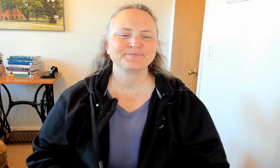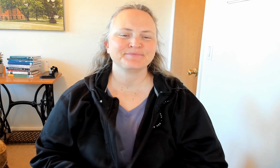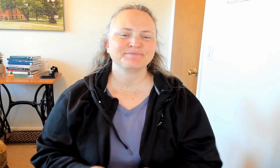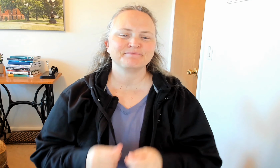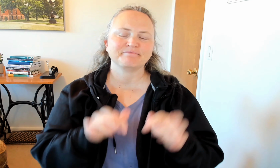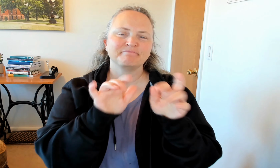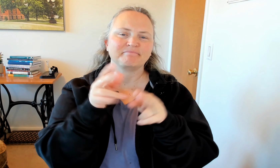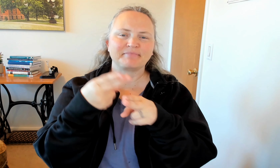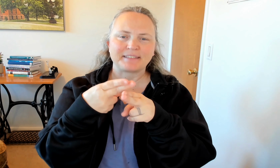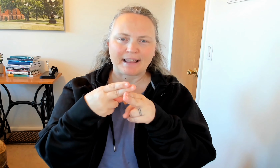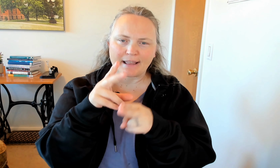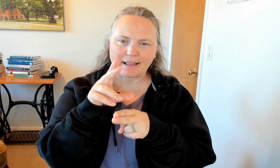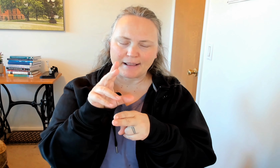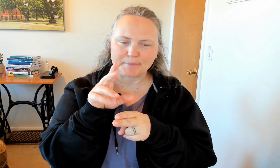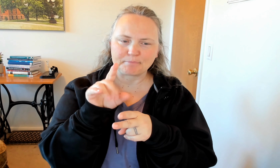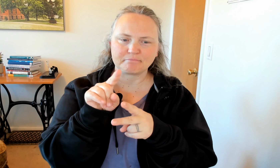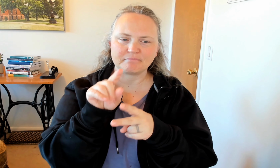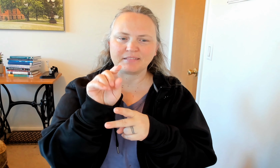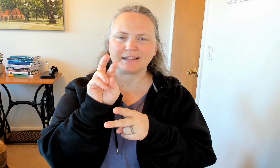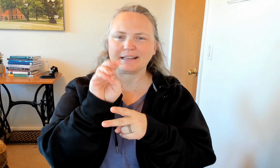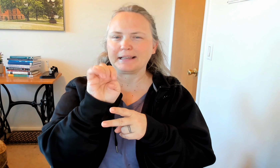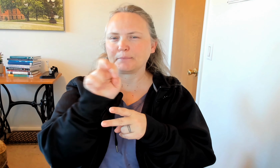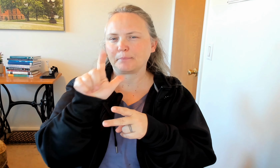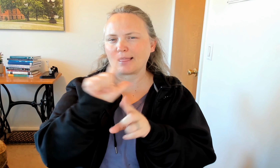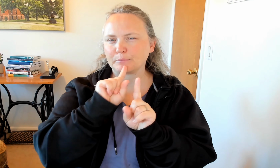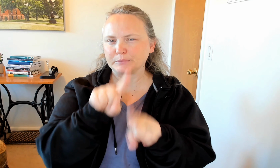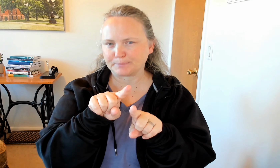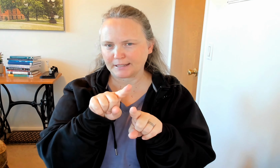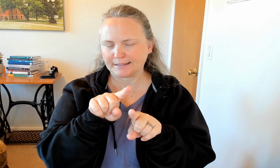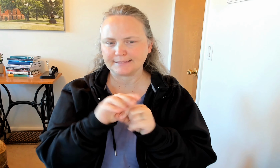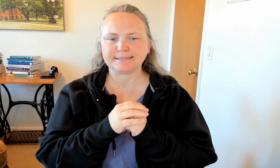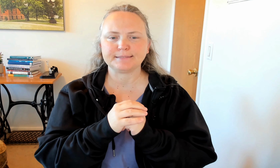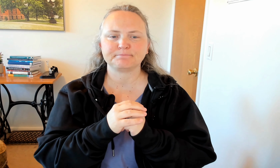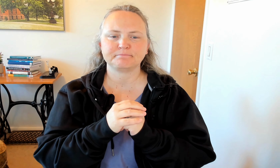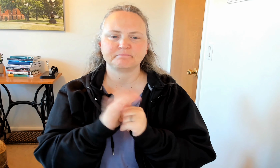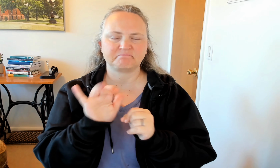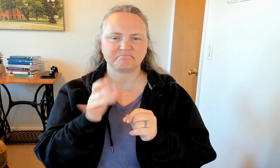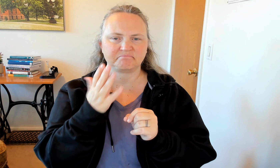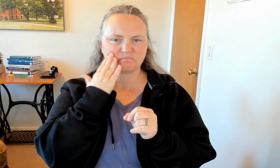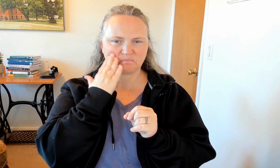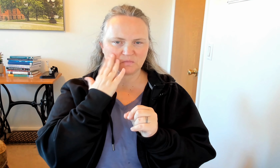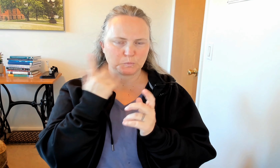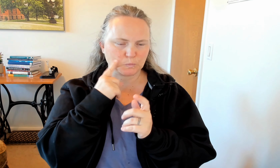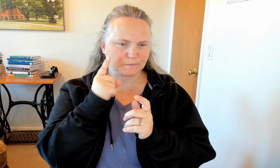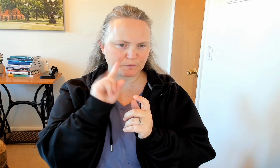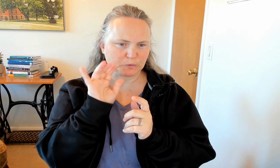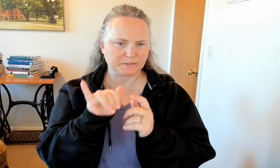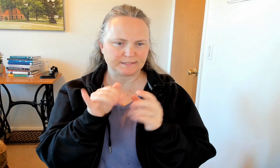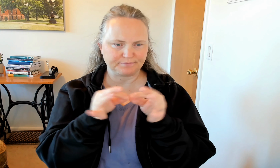So we know this is the one I can delete later. The name of the field. Email responses. So that lets me know.